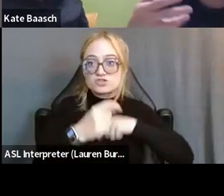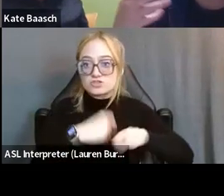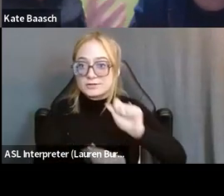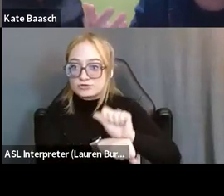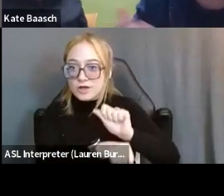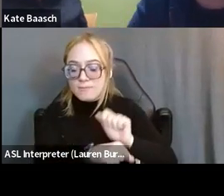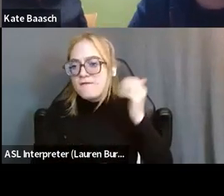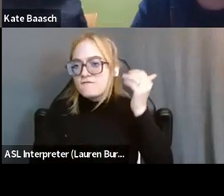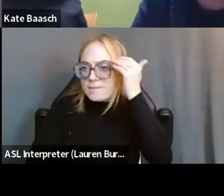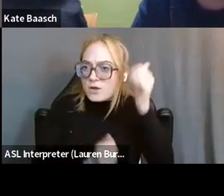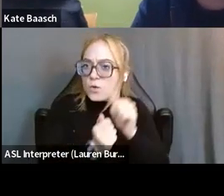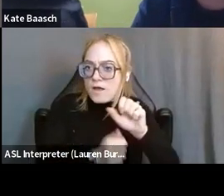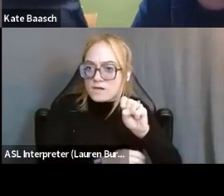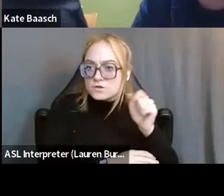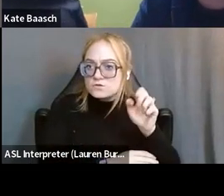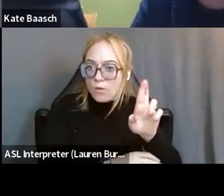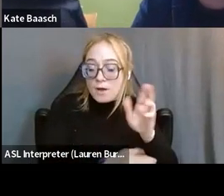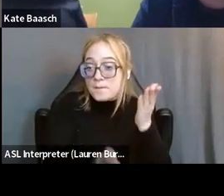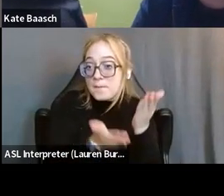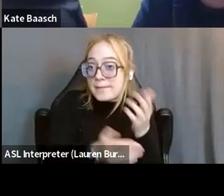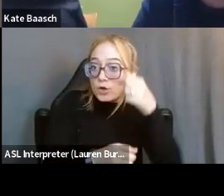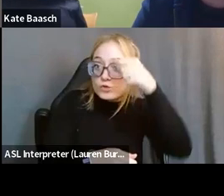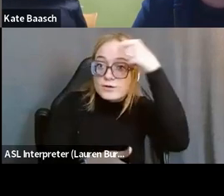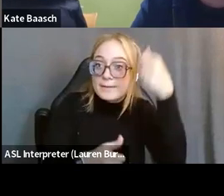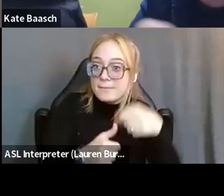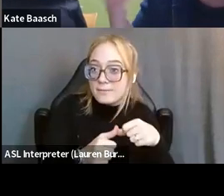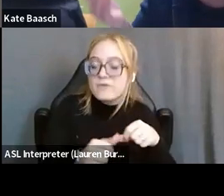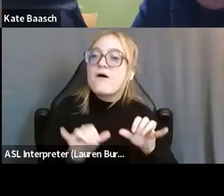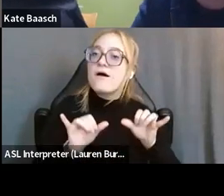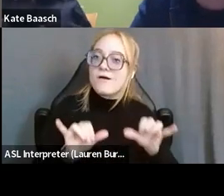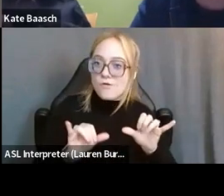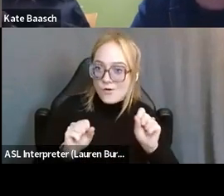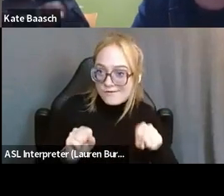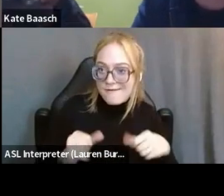so they remember, you know, oh yeah, there's this thing called SOAR that happens.